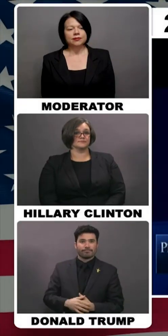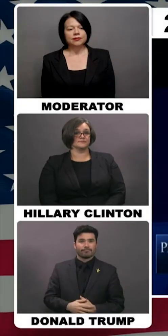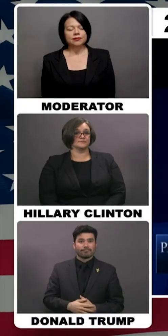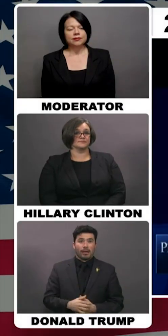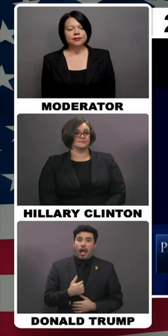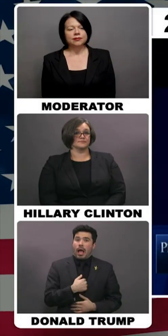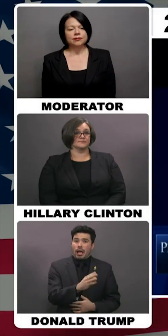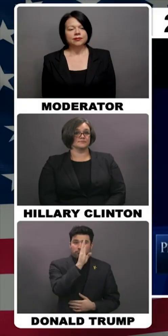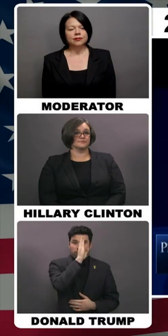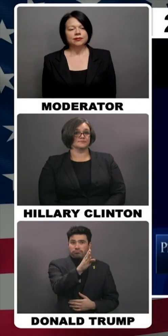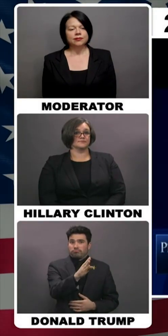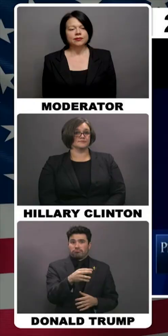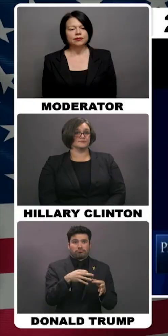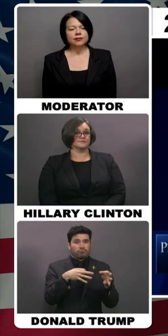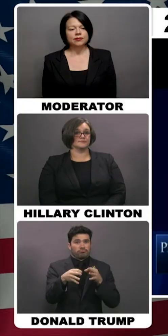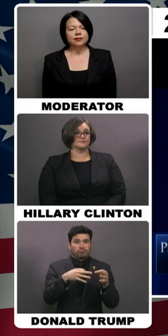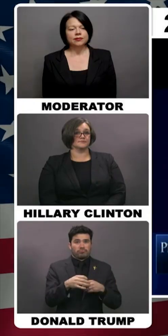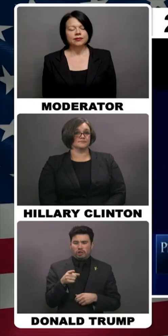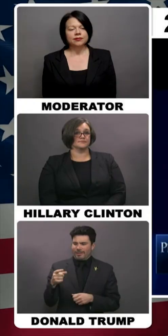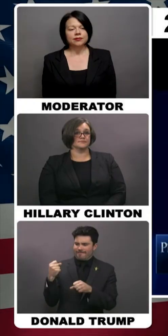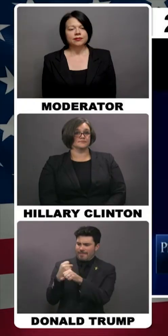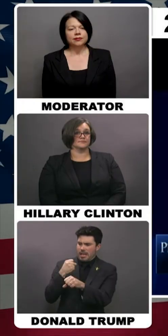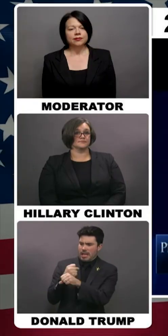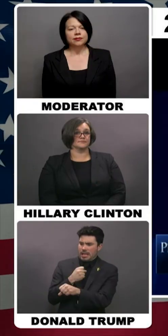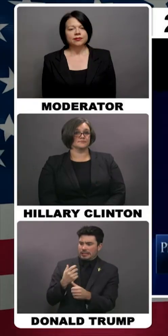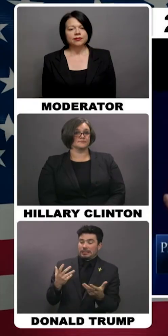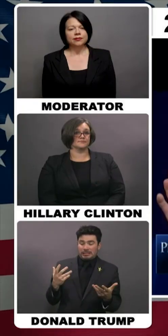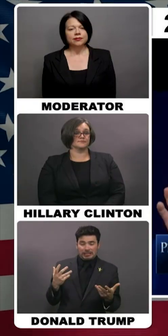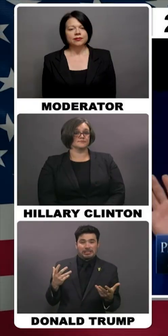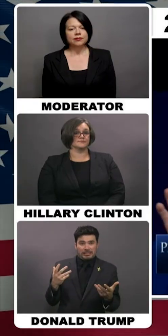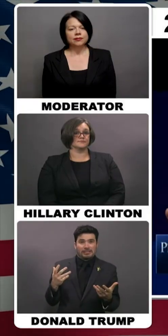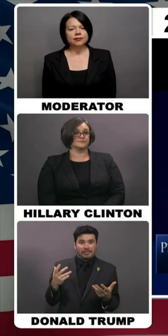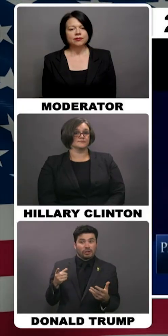She's a fighter. I disagree with much of what she's fighting for.